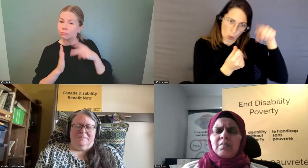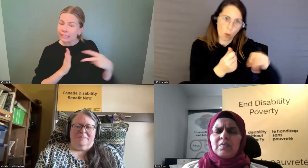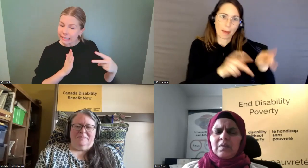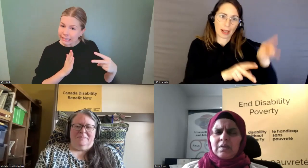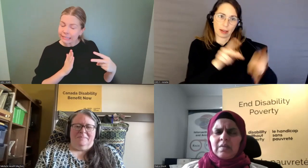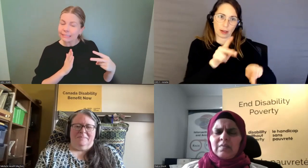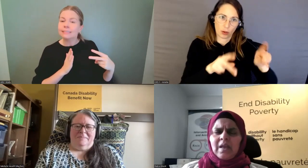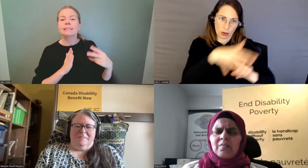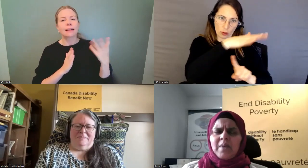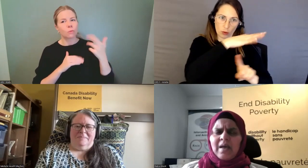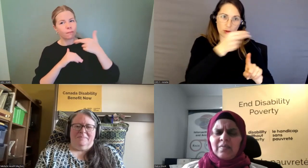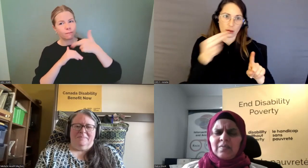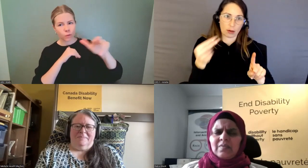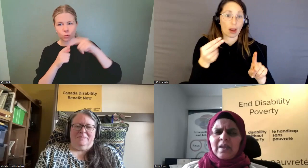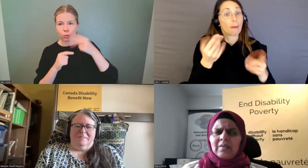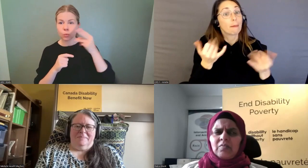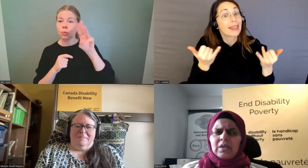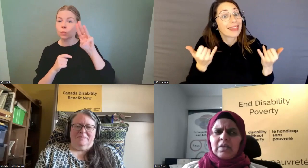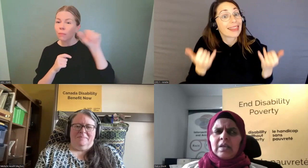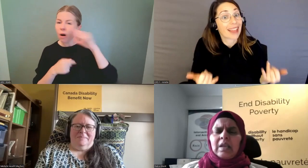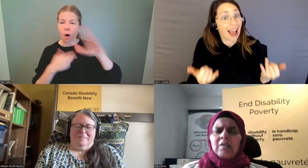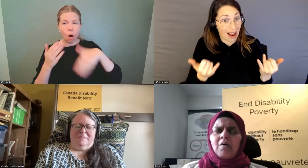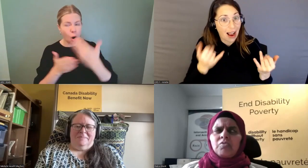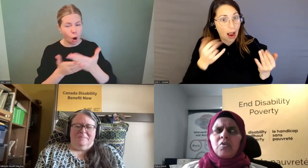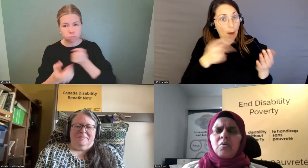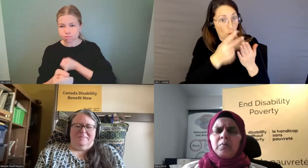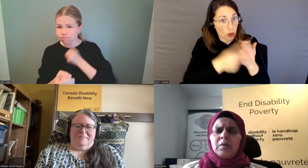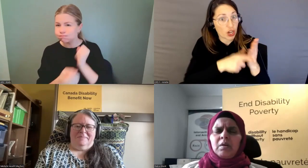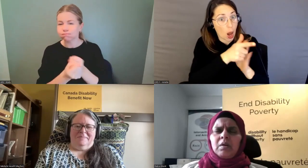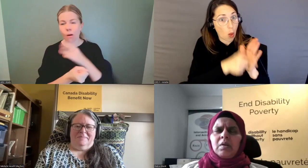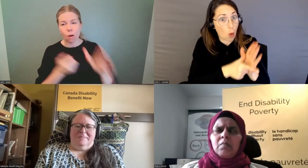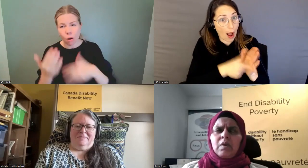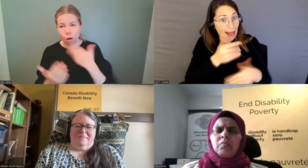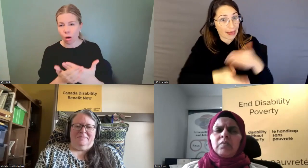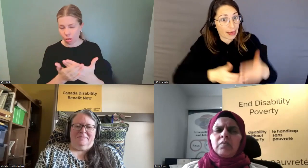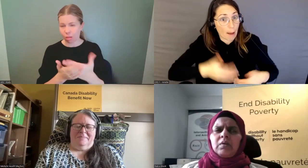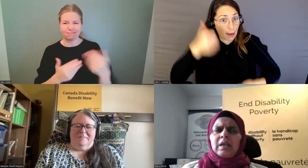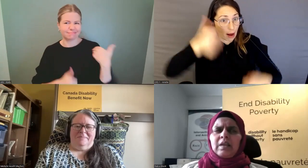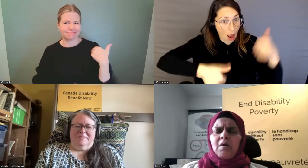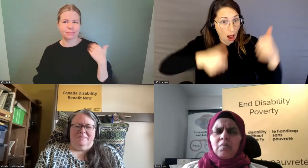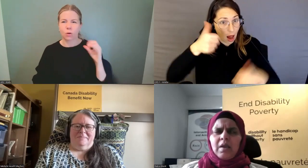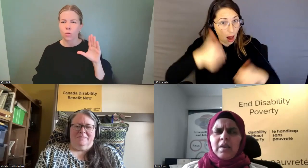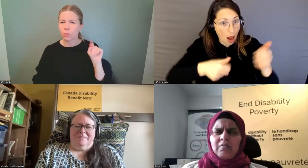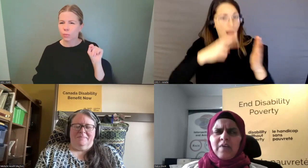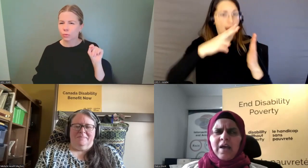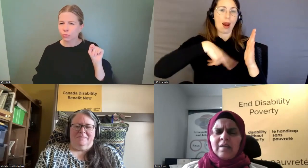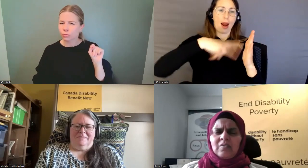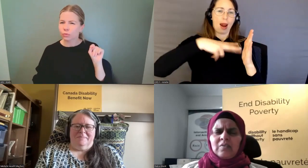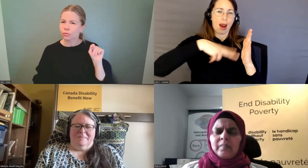CONSENT PASSED SECOND READING IN OCTOBER WHEN WE WERE IN OTTAWA, IN FACT.